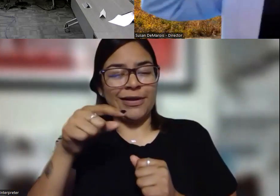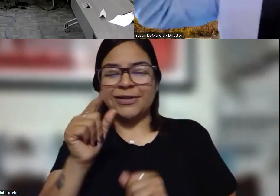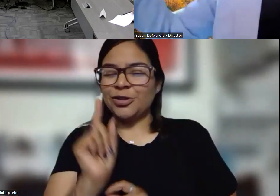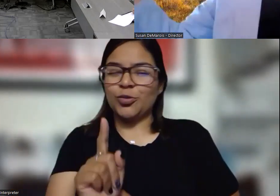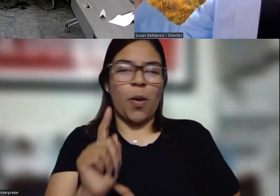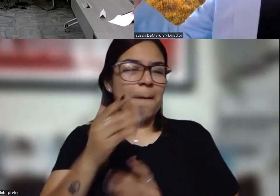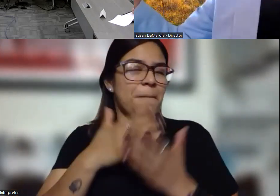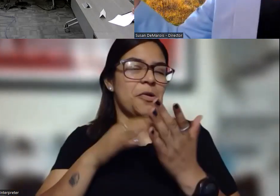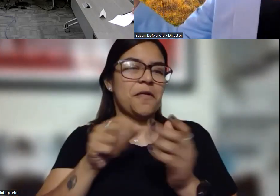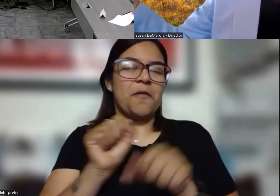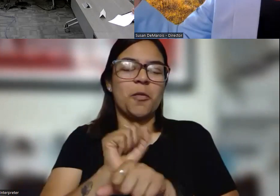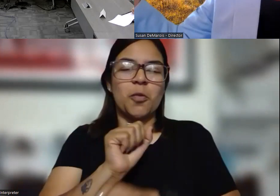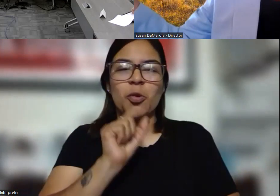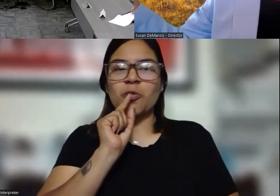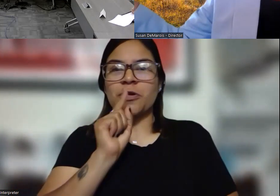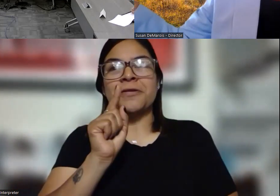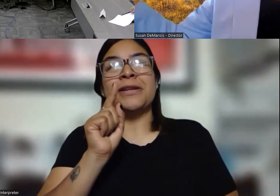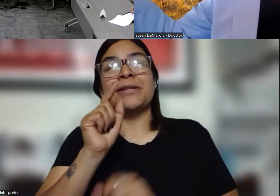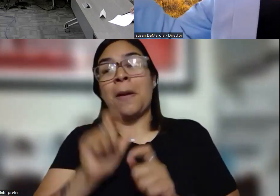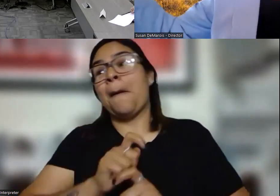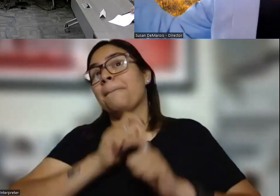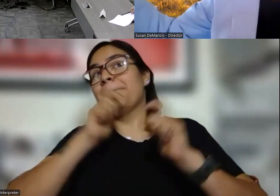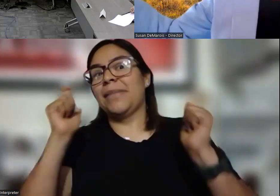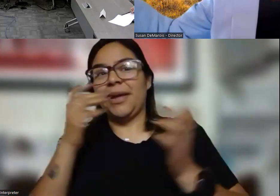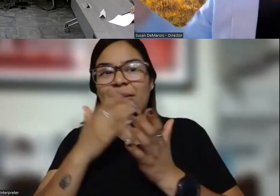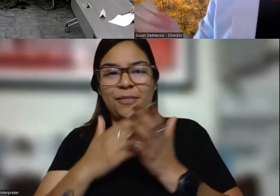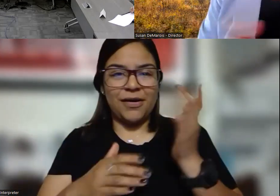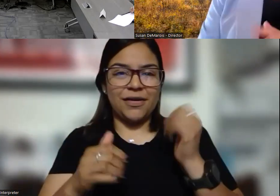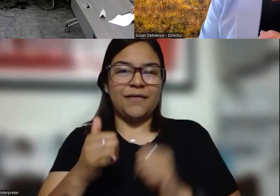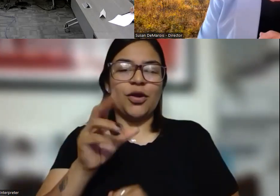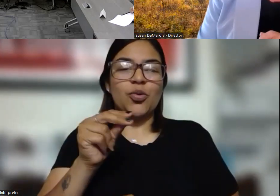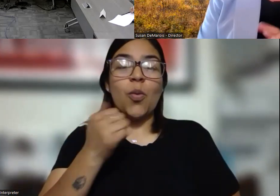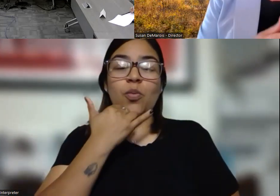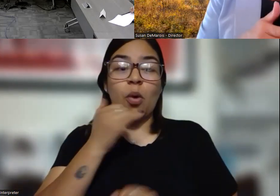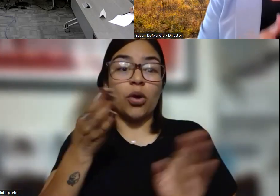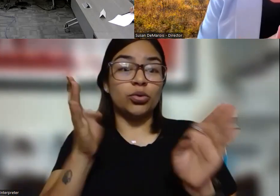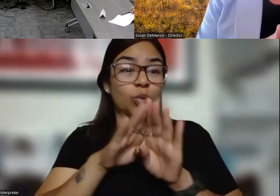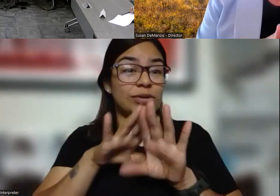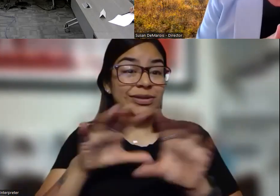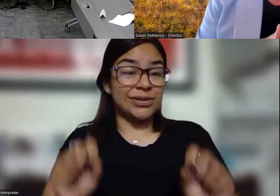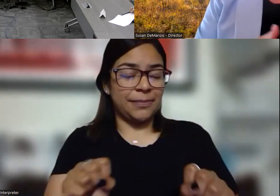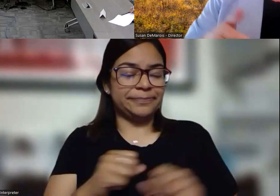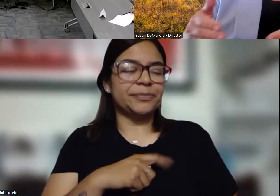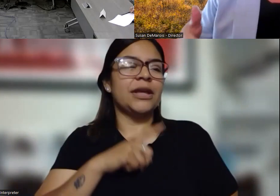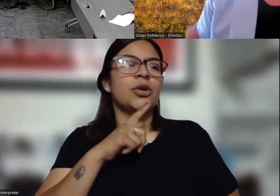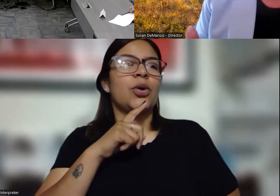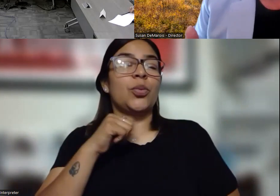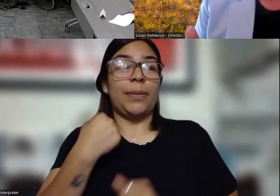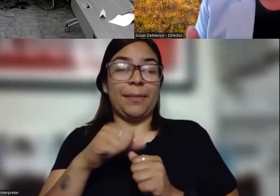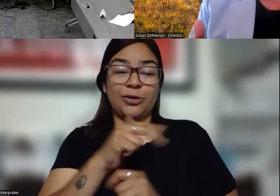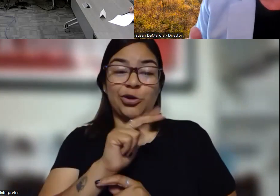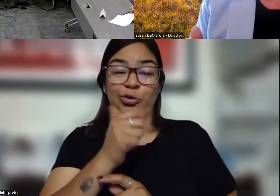is part of a bigger no wrong door system um in which the aaa's sit as in you know where